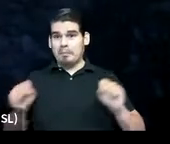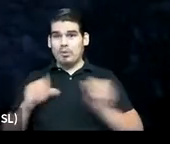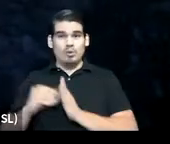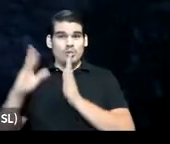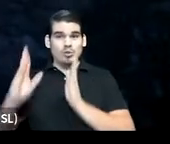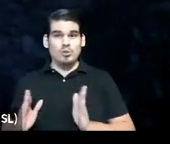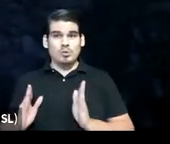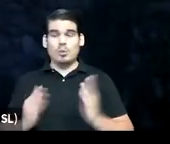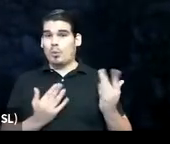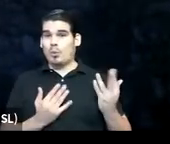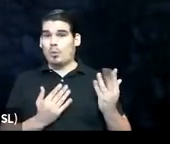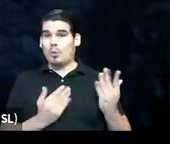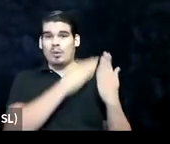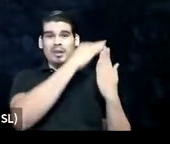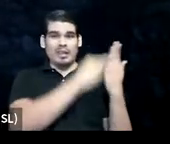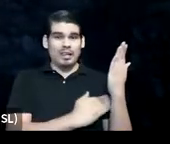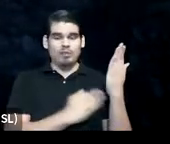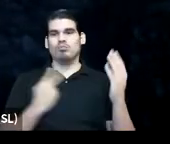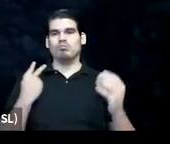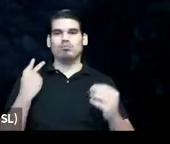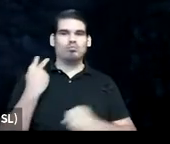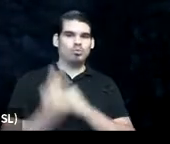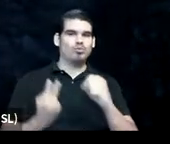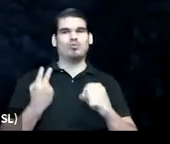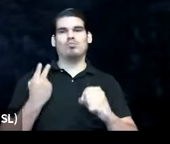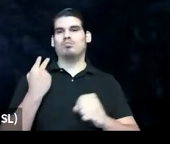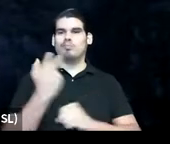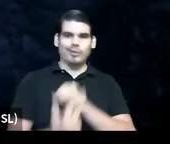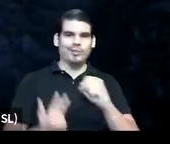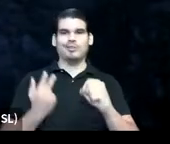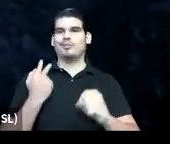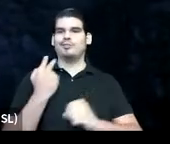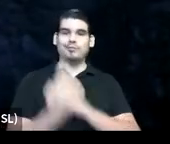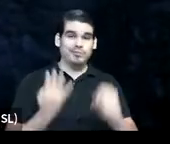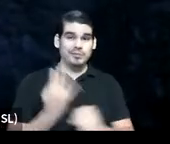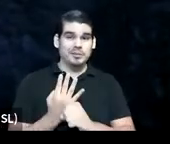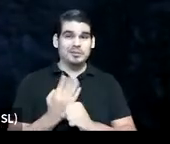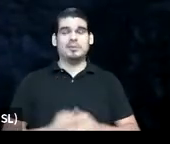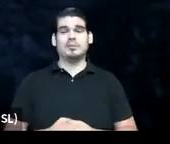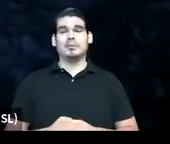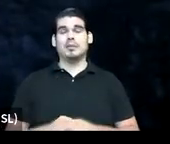there's kind of no rhyme or reason to it. I do know that some community colleges do use a point system as well.